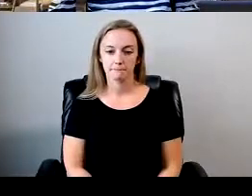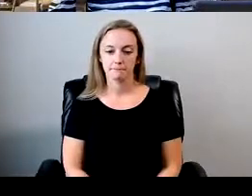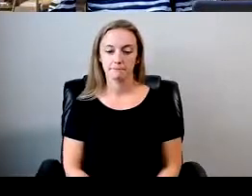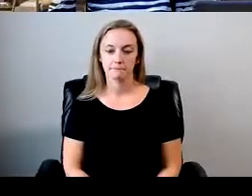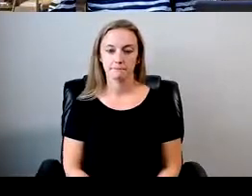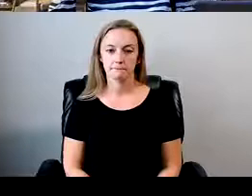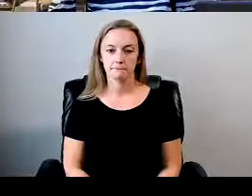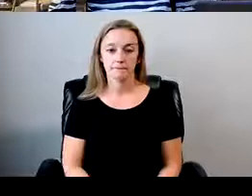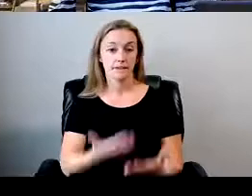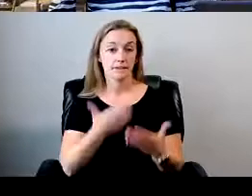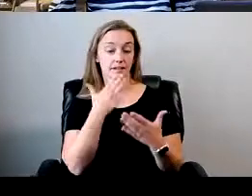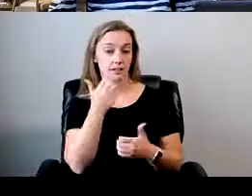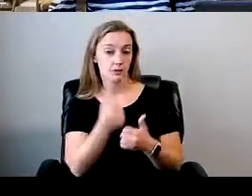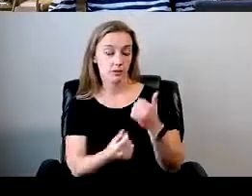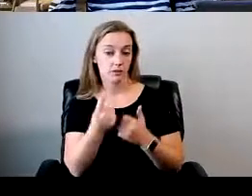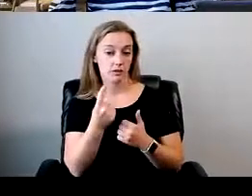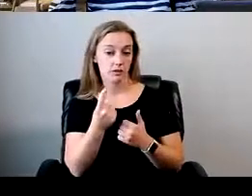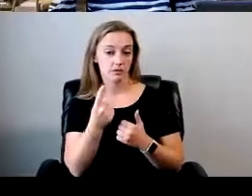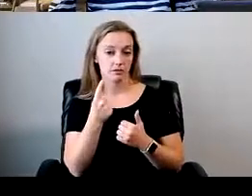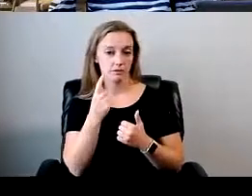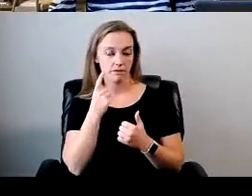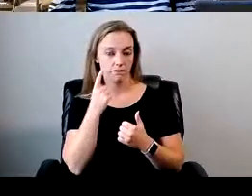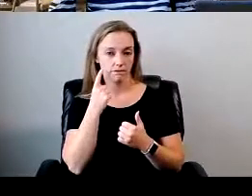Thank you to everyone, kind of filling in also on the chat.